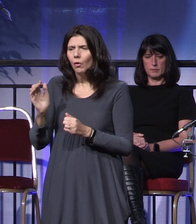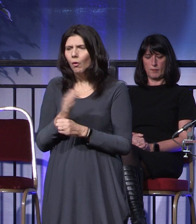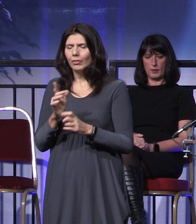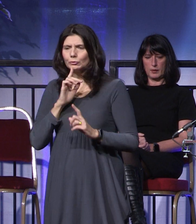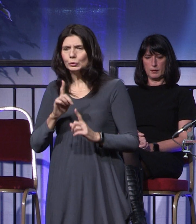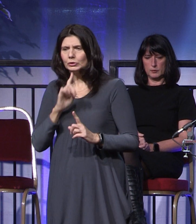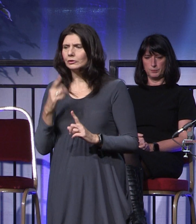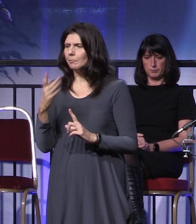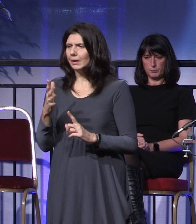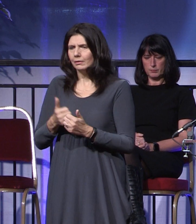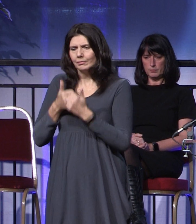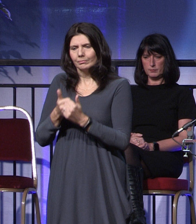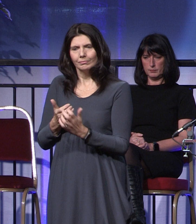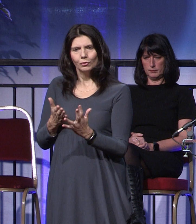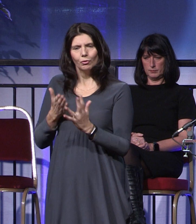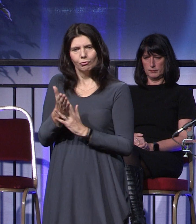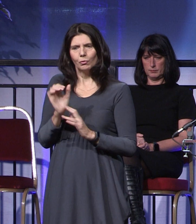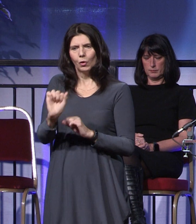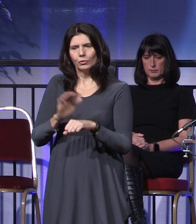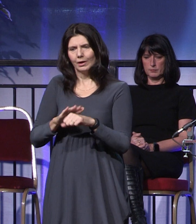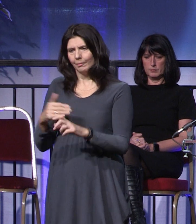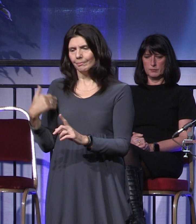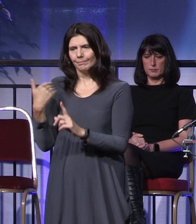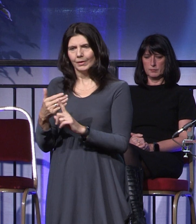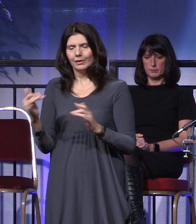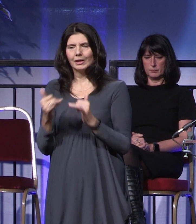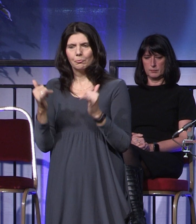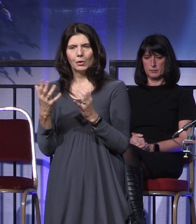who have supported you and who are celebrating with you here today please